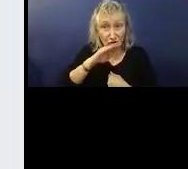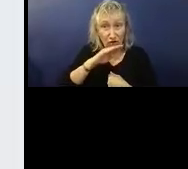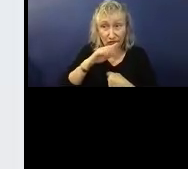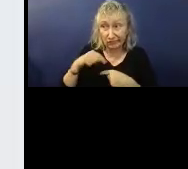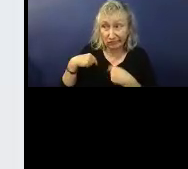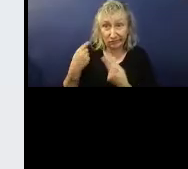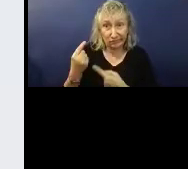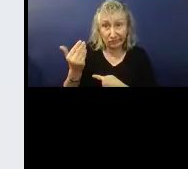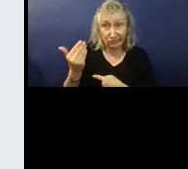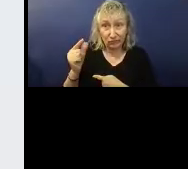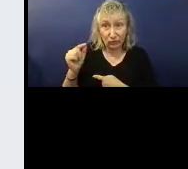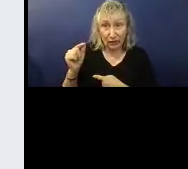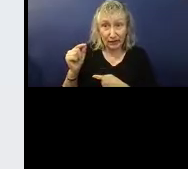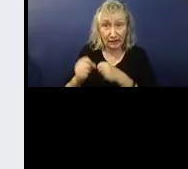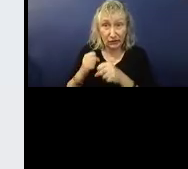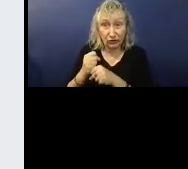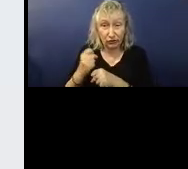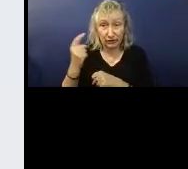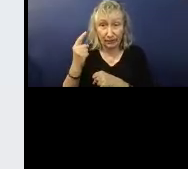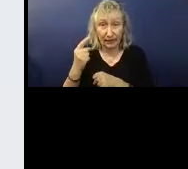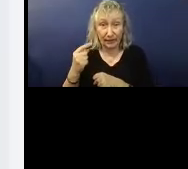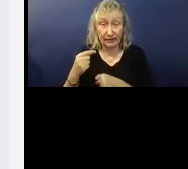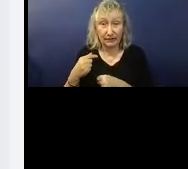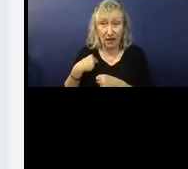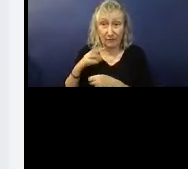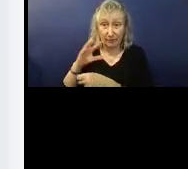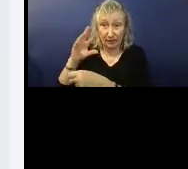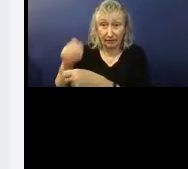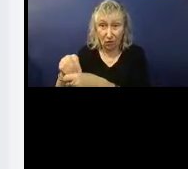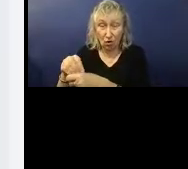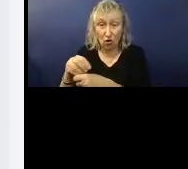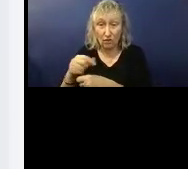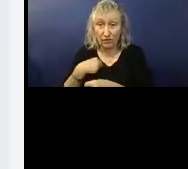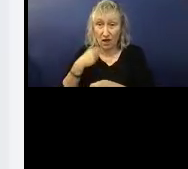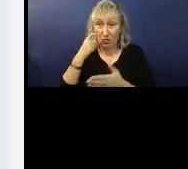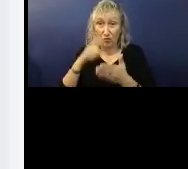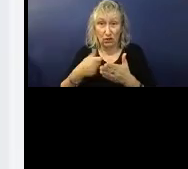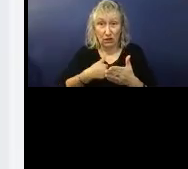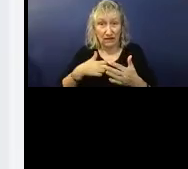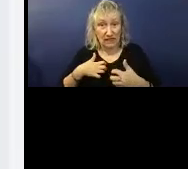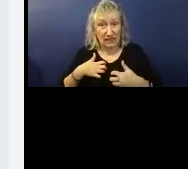1718 years, however long I've been in the system where I understand, like APS won't investigate a doctor or,